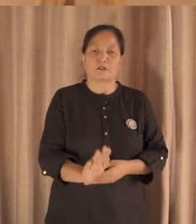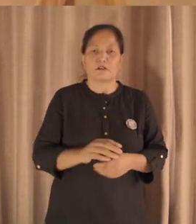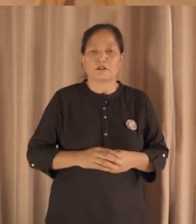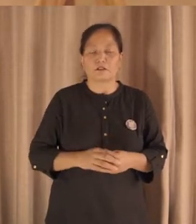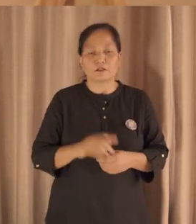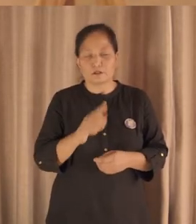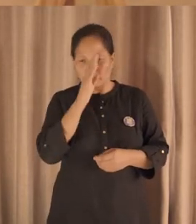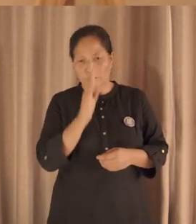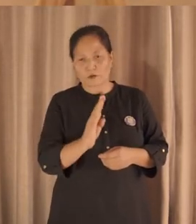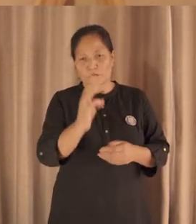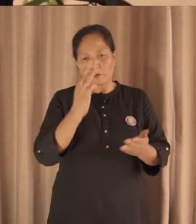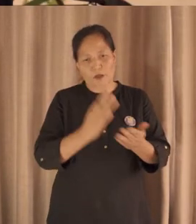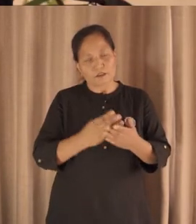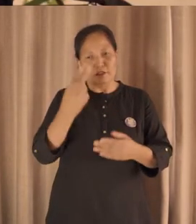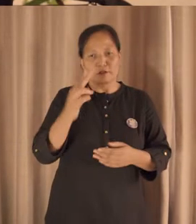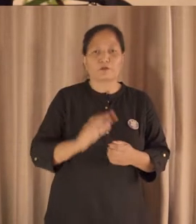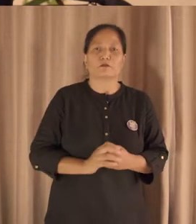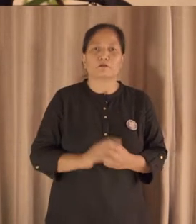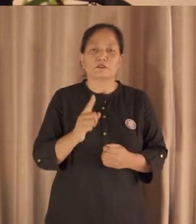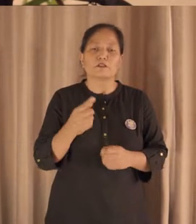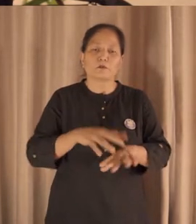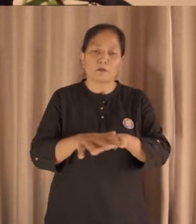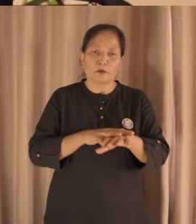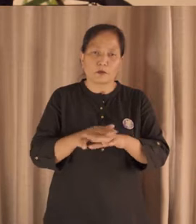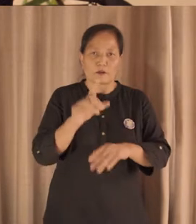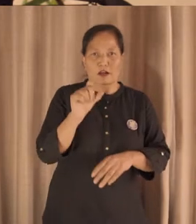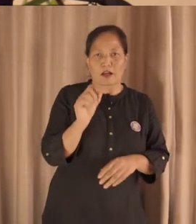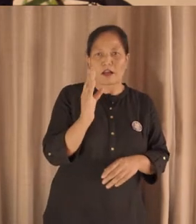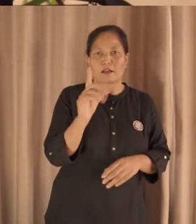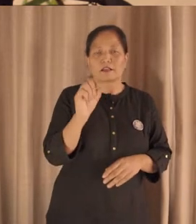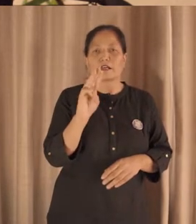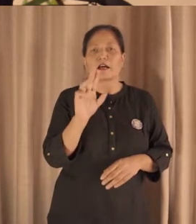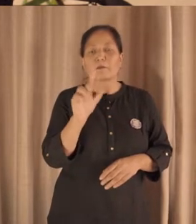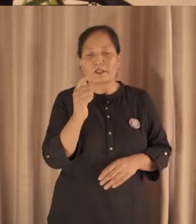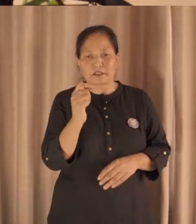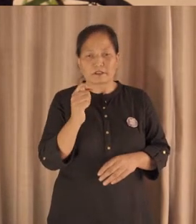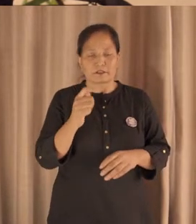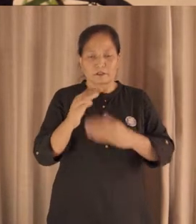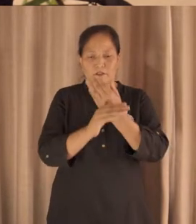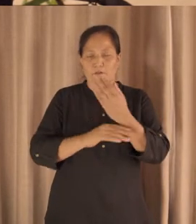through one language, one culture and one religion policy failed to address the diversity